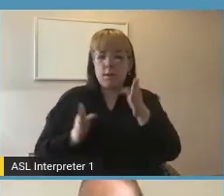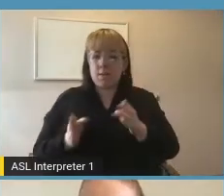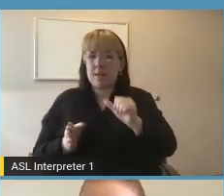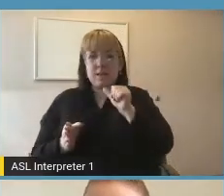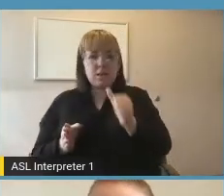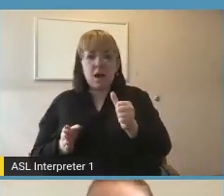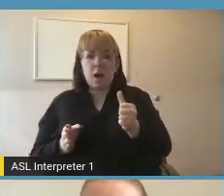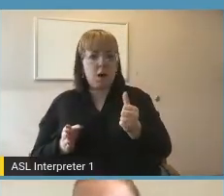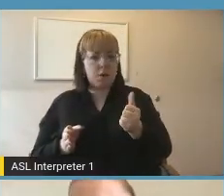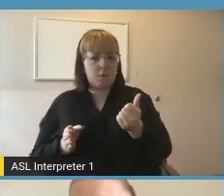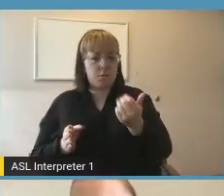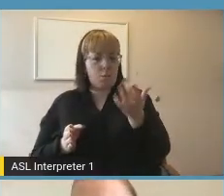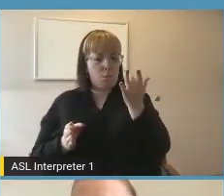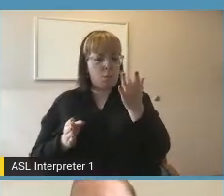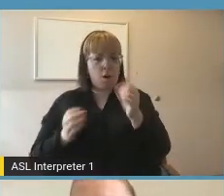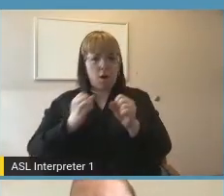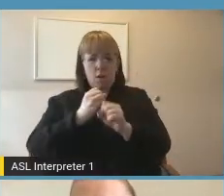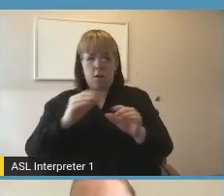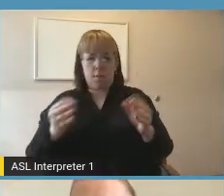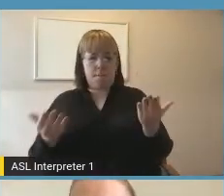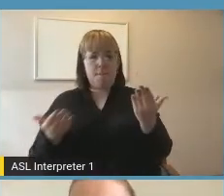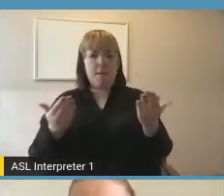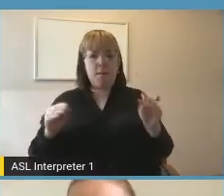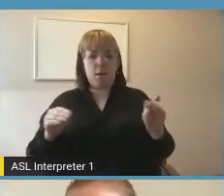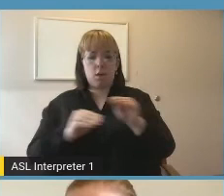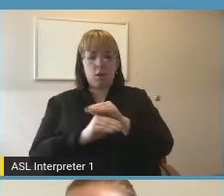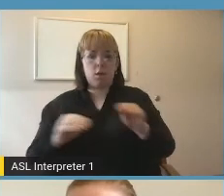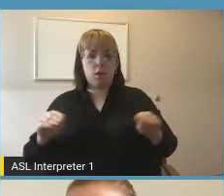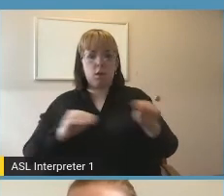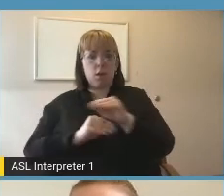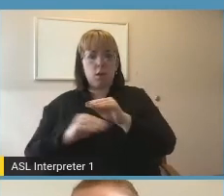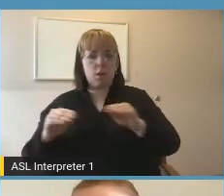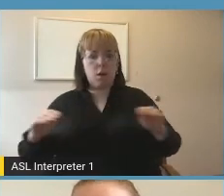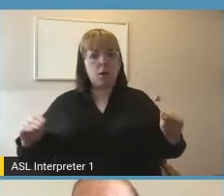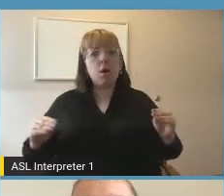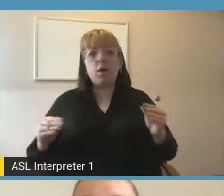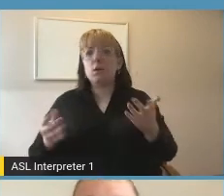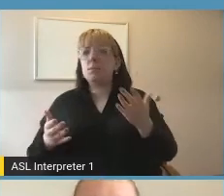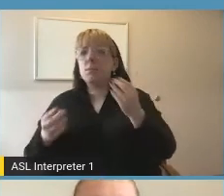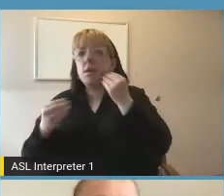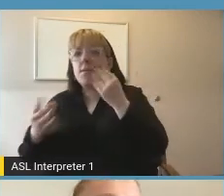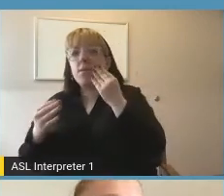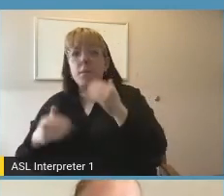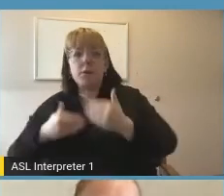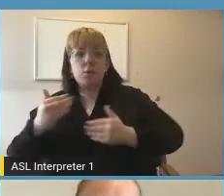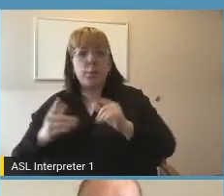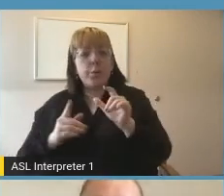to move something else around to change the order of the information? Is this too wordy?